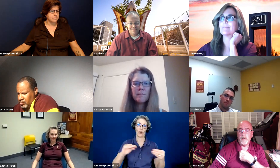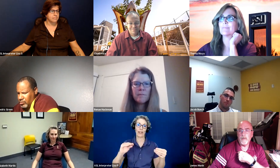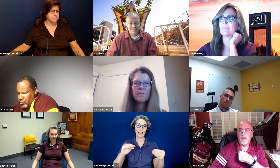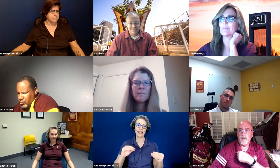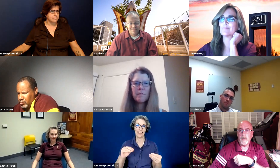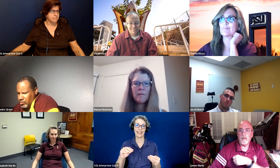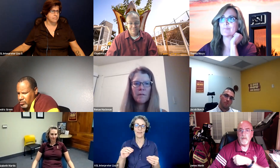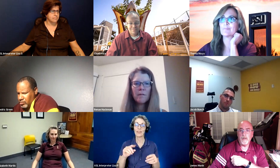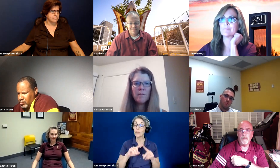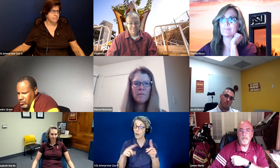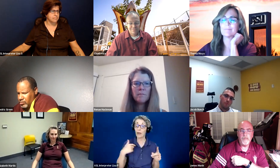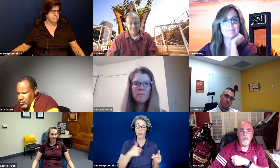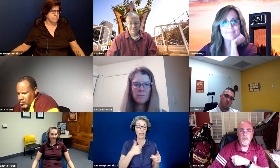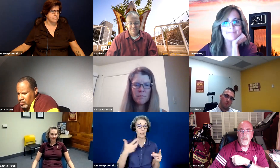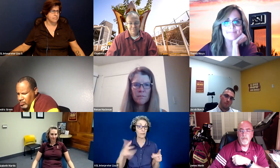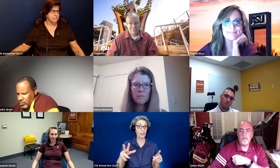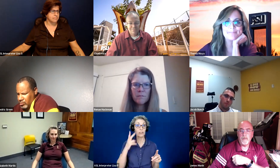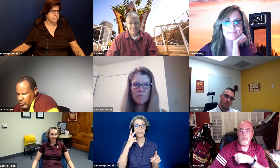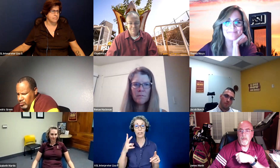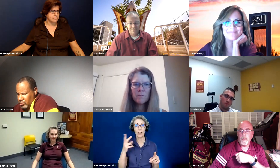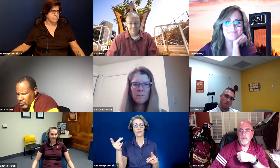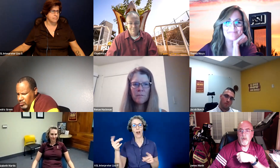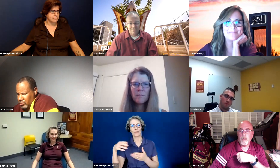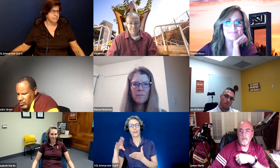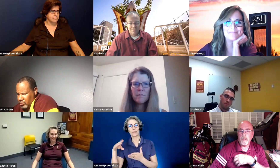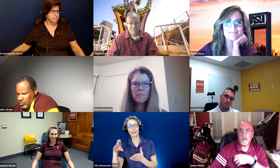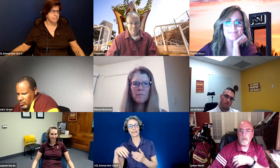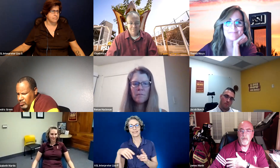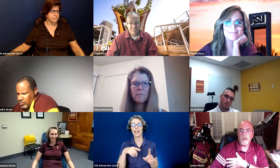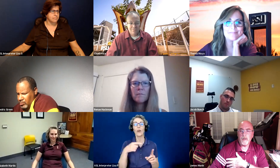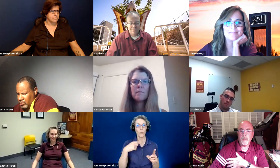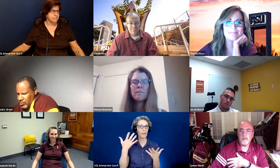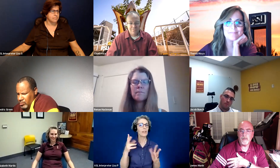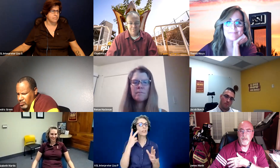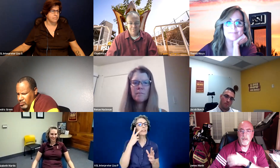But we've seen things evolve over the years, architecturally,